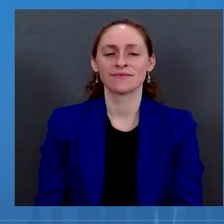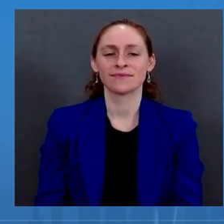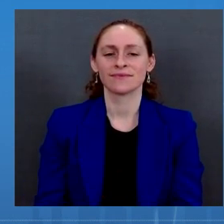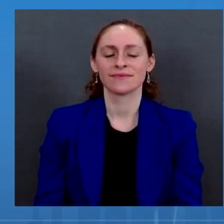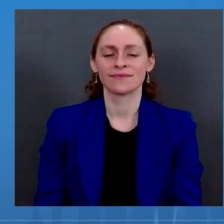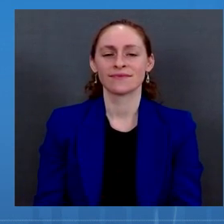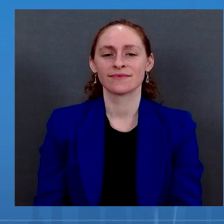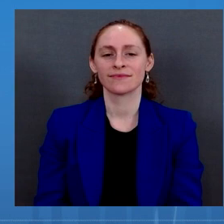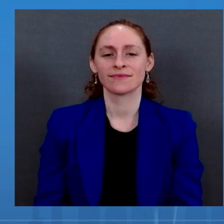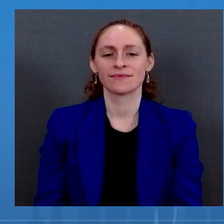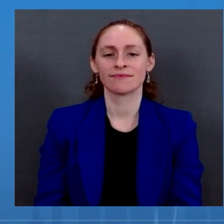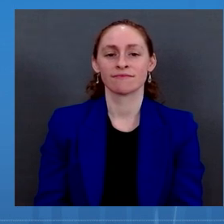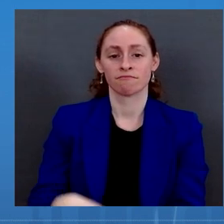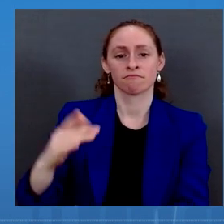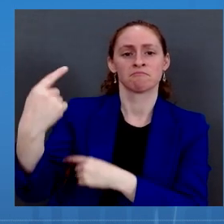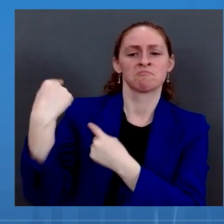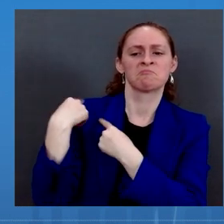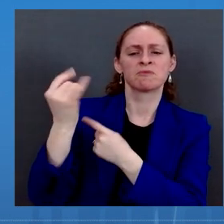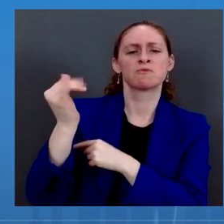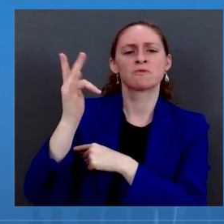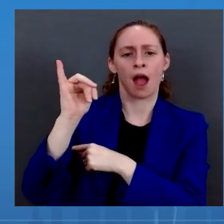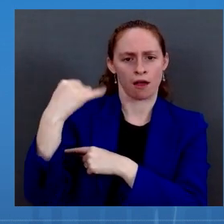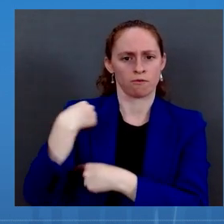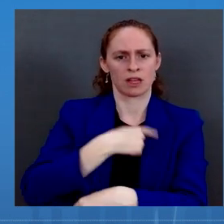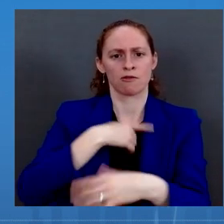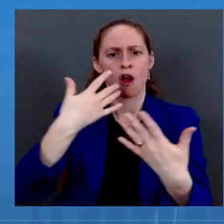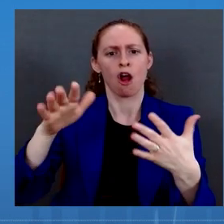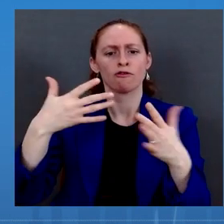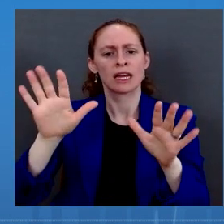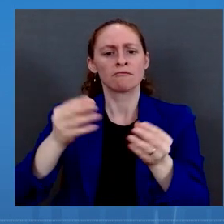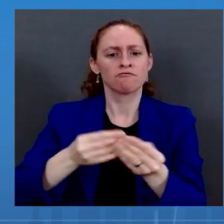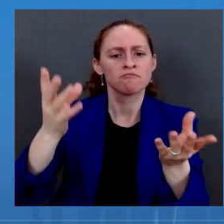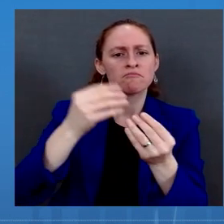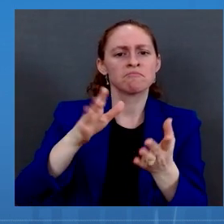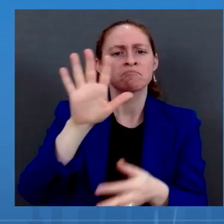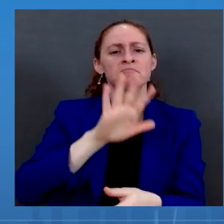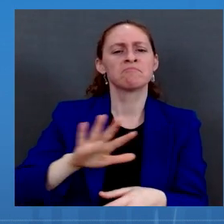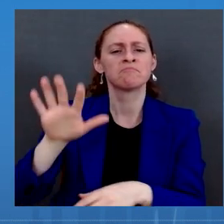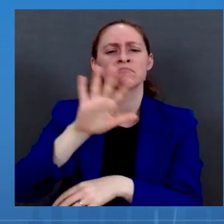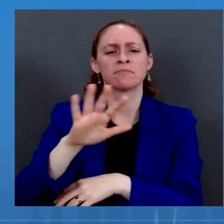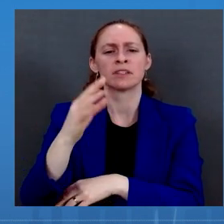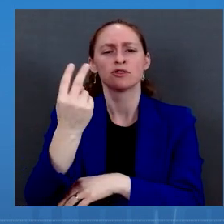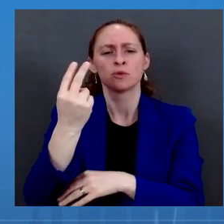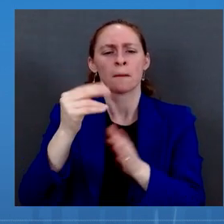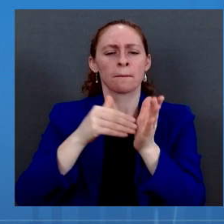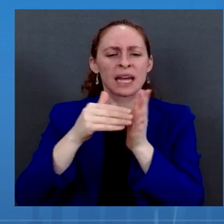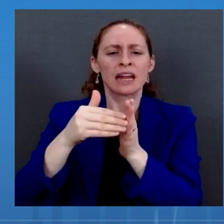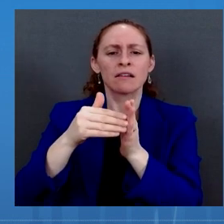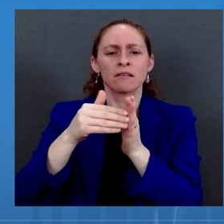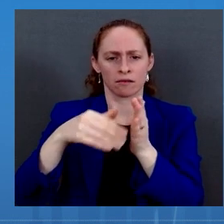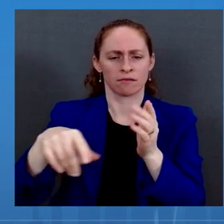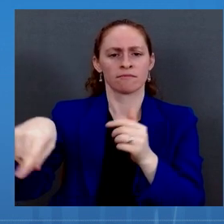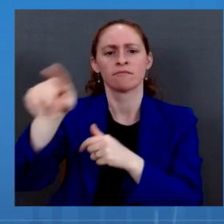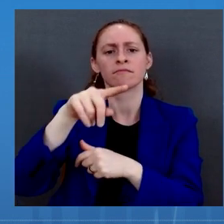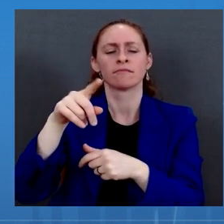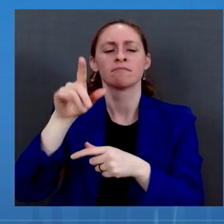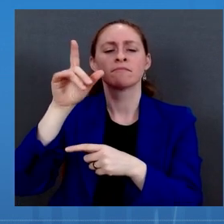courses to help keep people out of the hospital and save lives. From the moment we learned of Omicron,